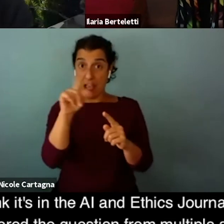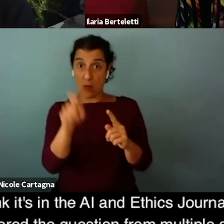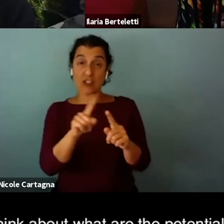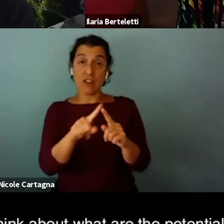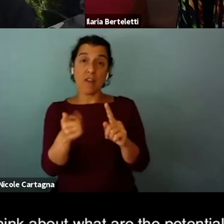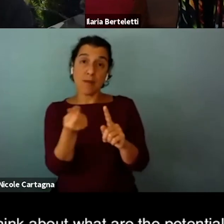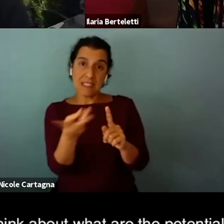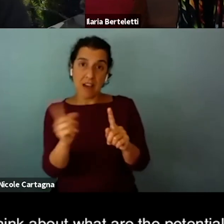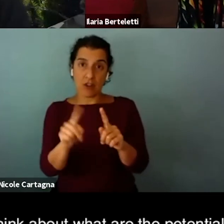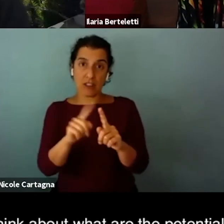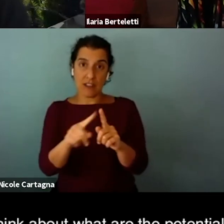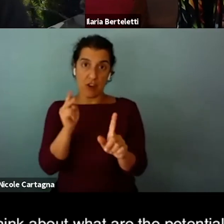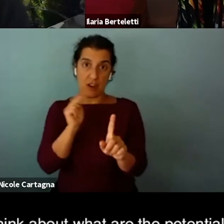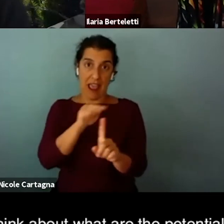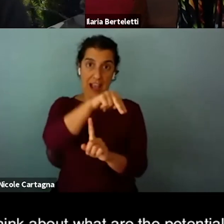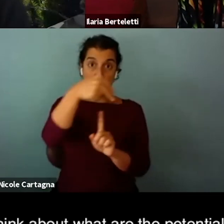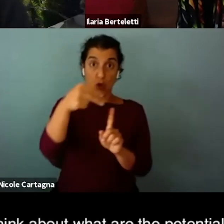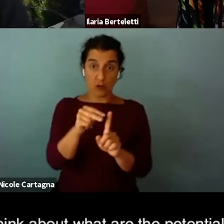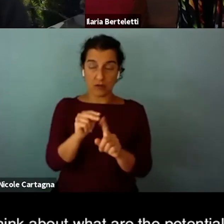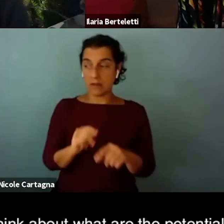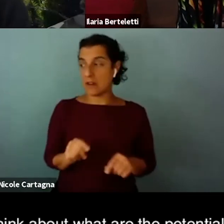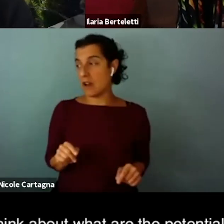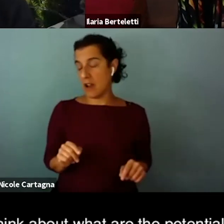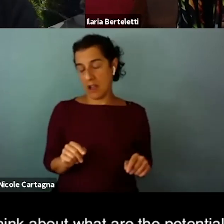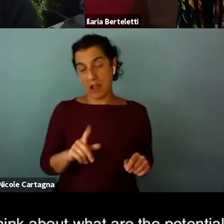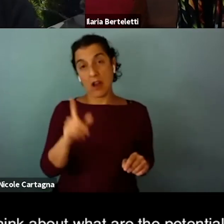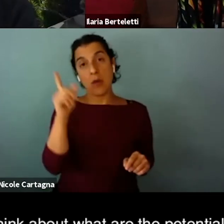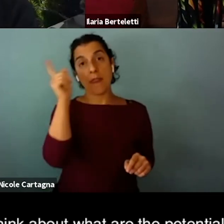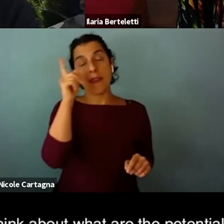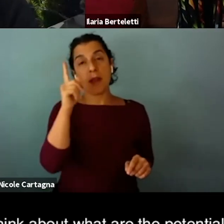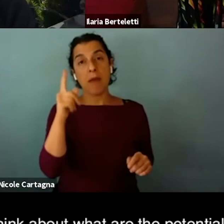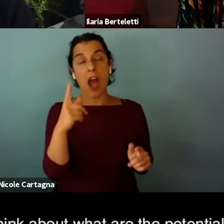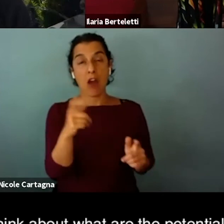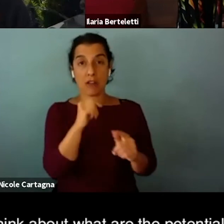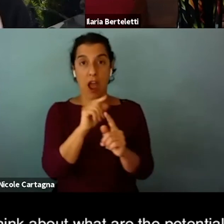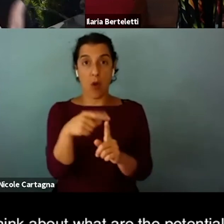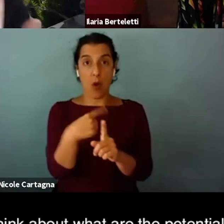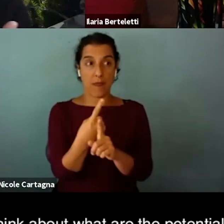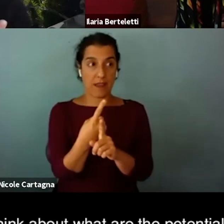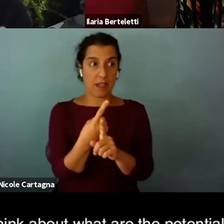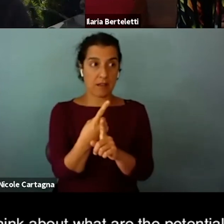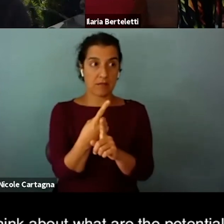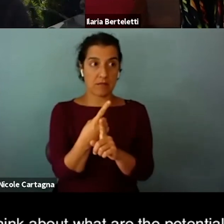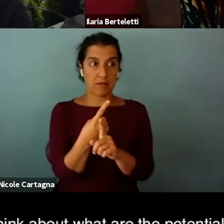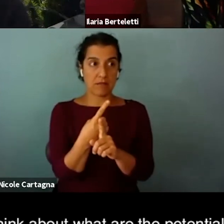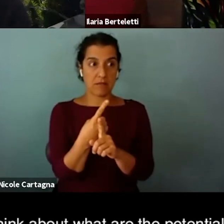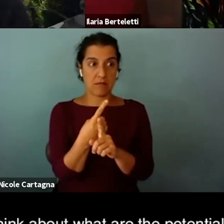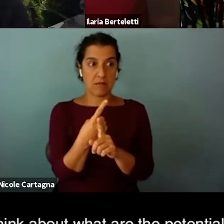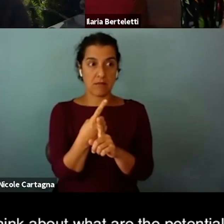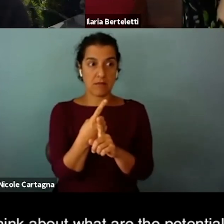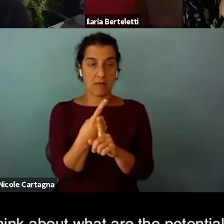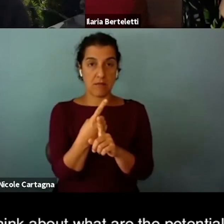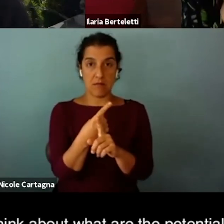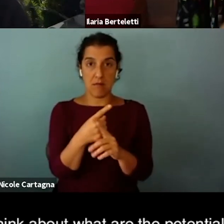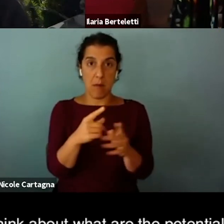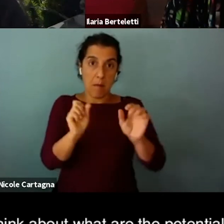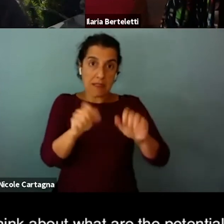so we think about um not only so we we think about what are potentially adverse effects on